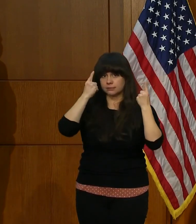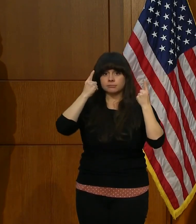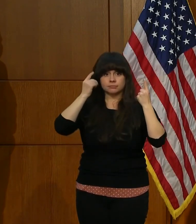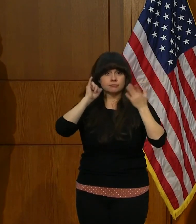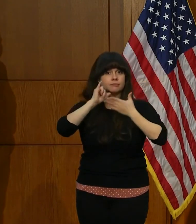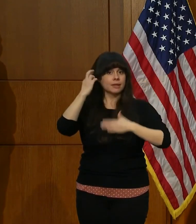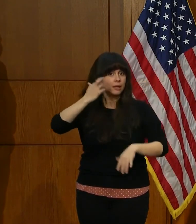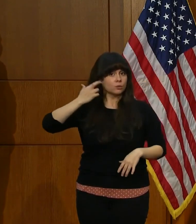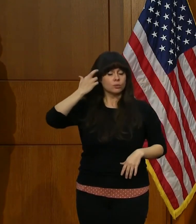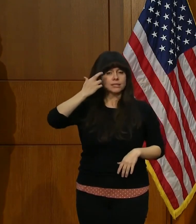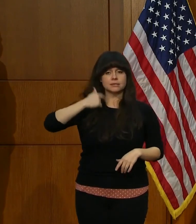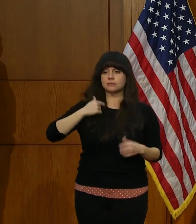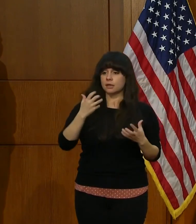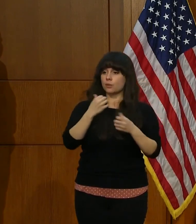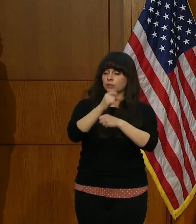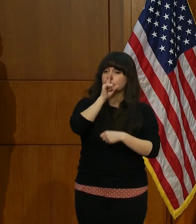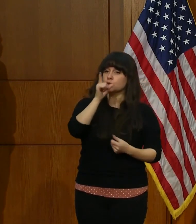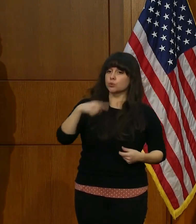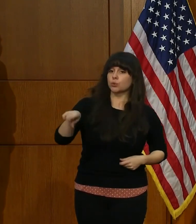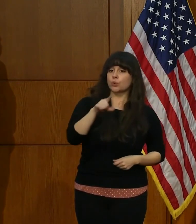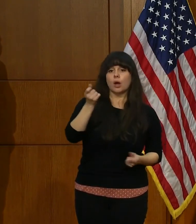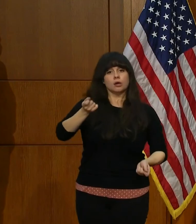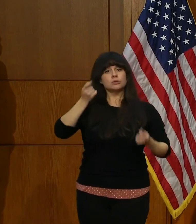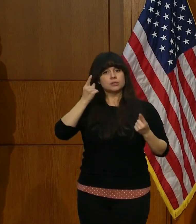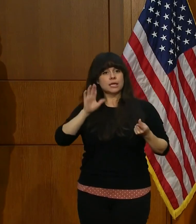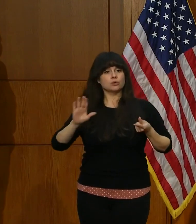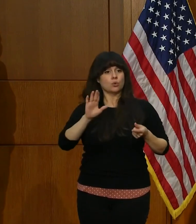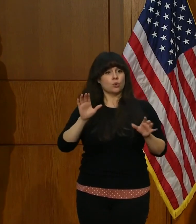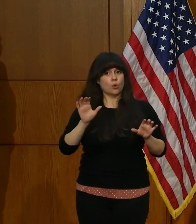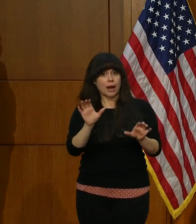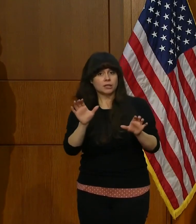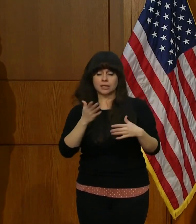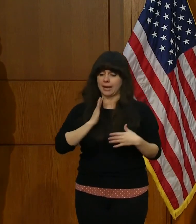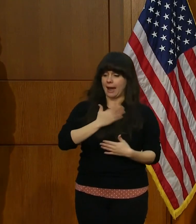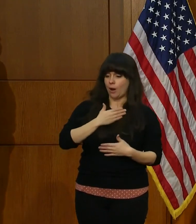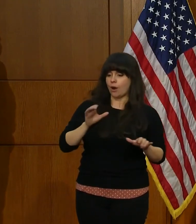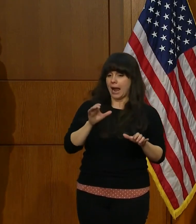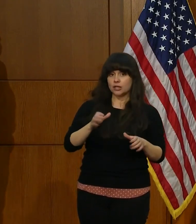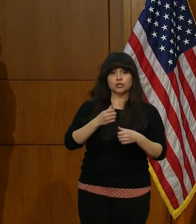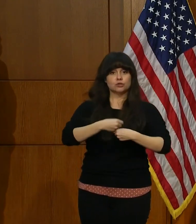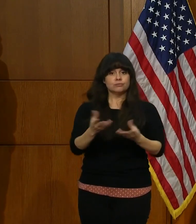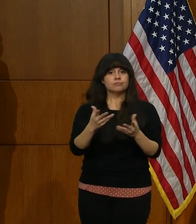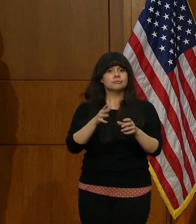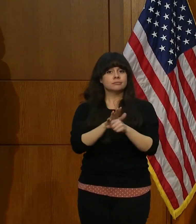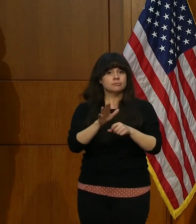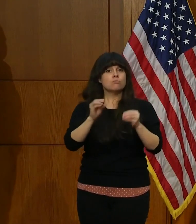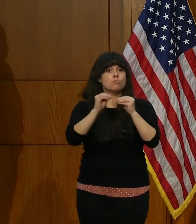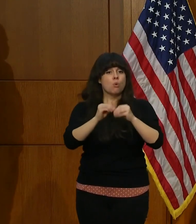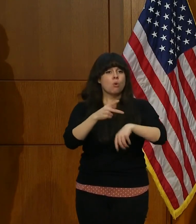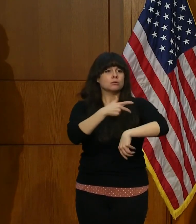UNDERSTAND THAT. THAT'S WHY I WANTED TO MAKE SURE THAT YOU